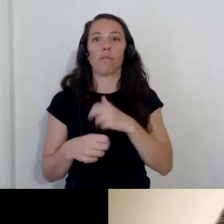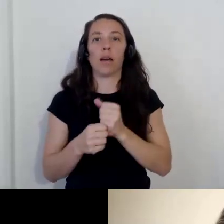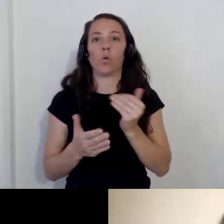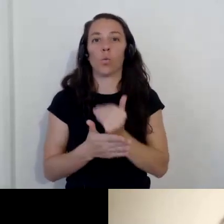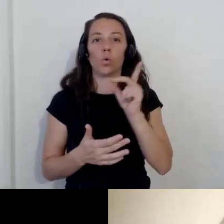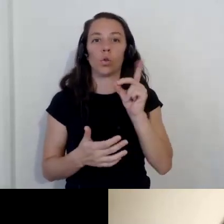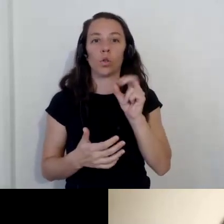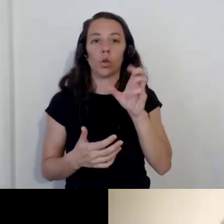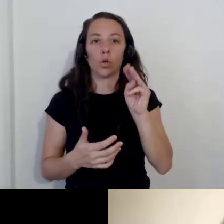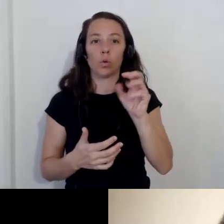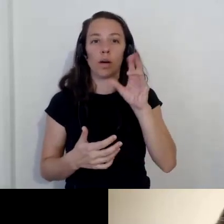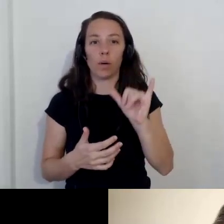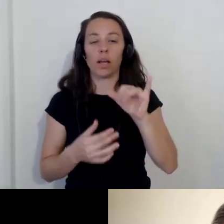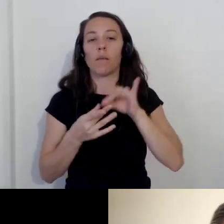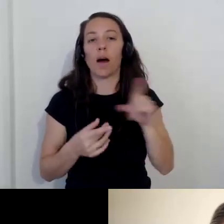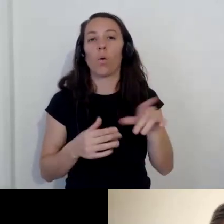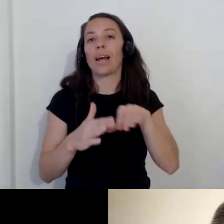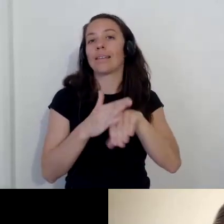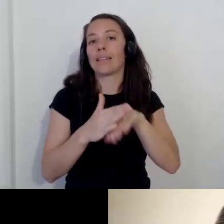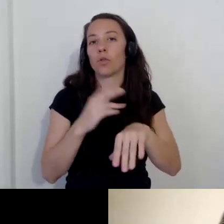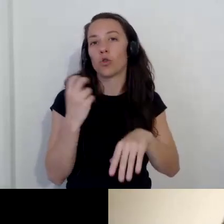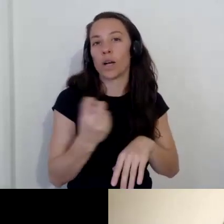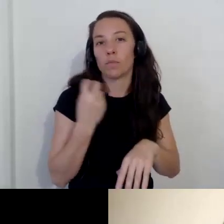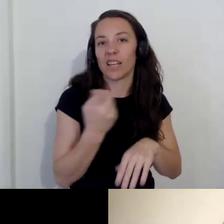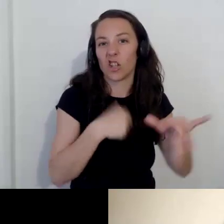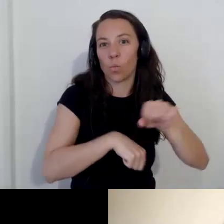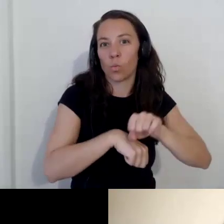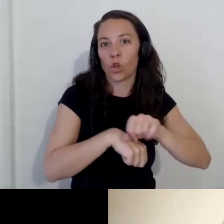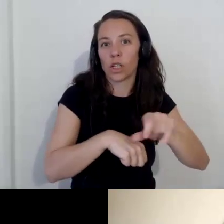the work that needs to be done and we are looking at how we can get Disabled people into